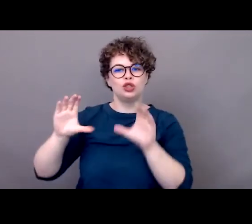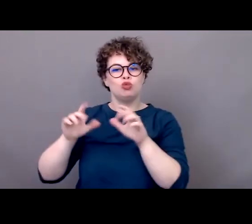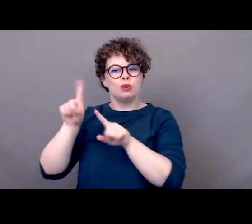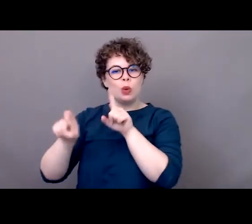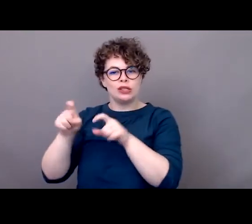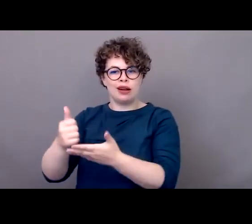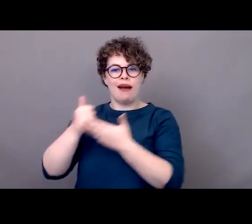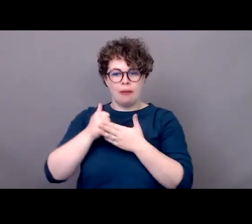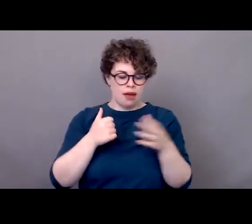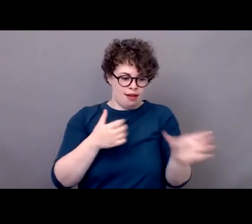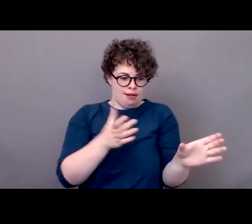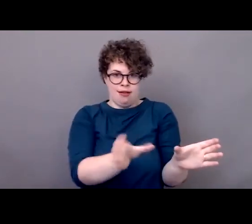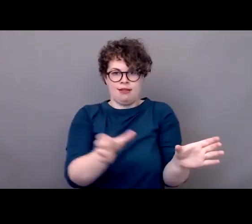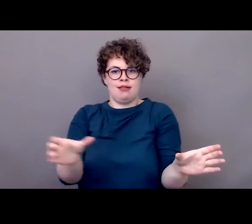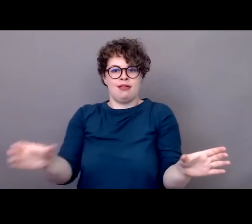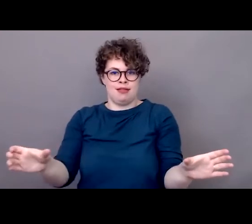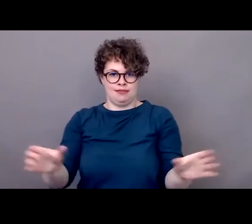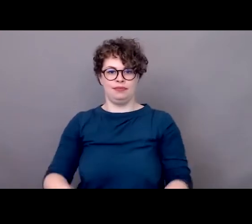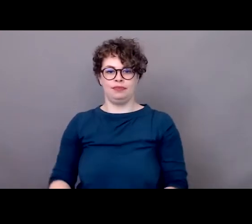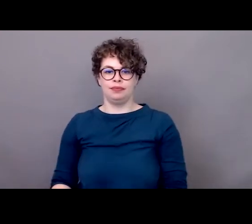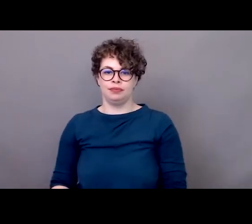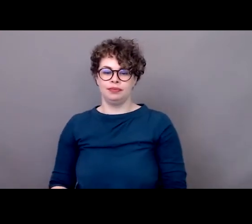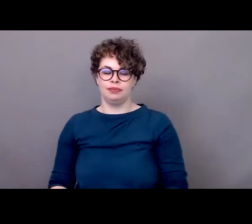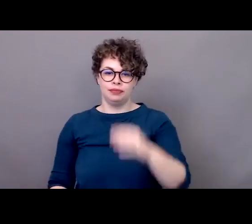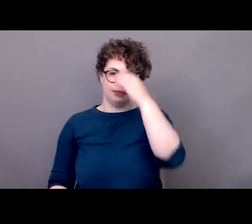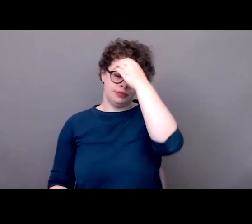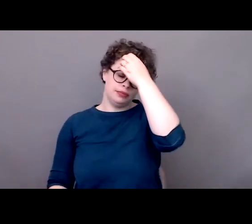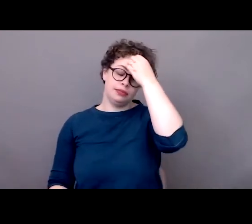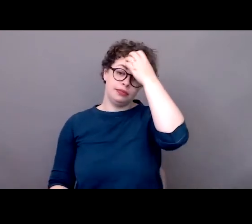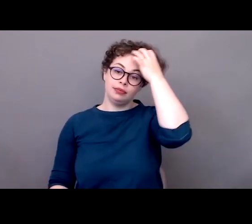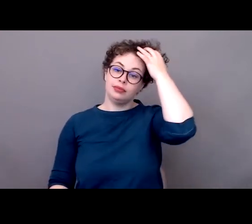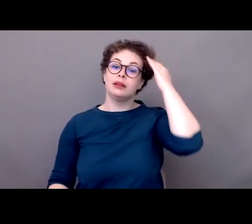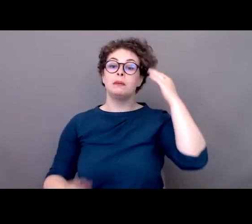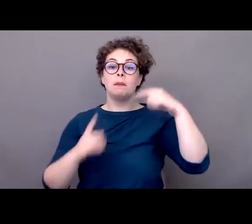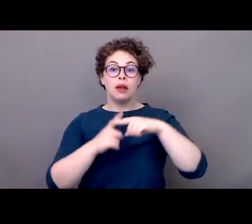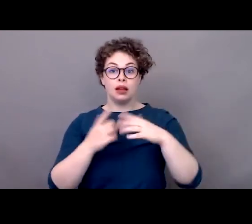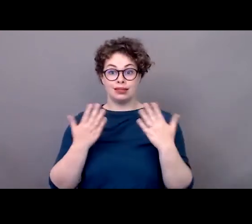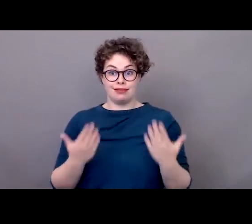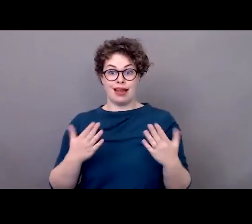you could start to put disability questions in general surveys. So, for instance,